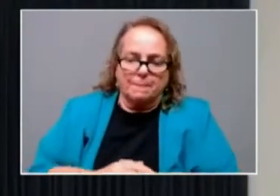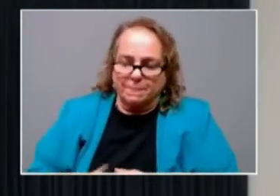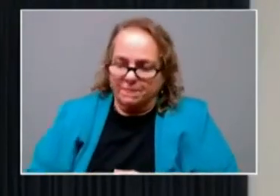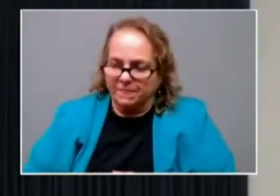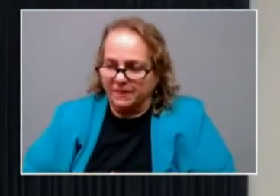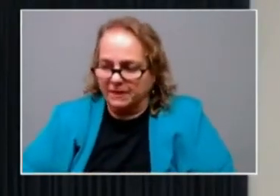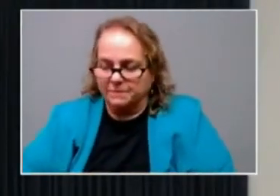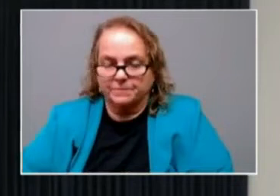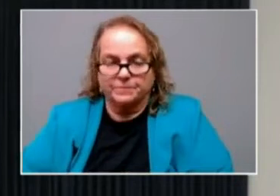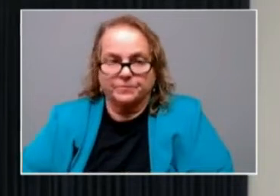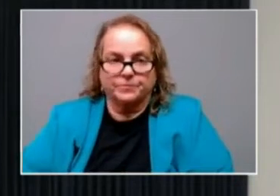were younger.